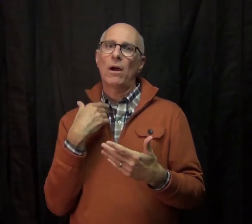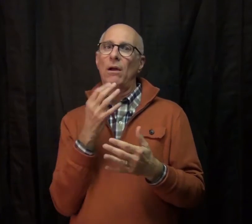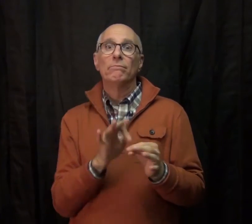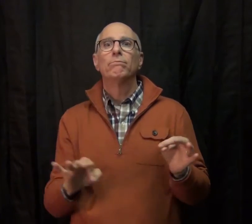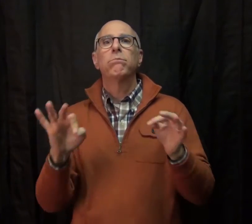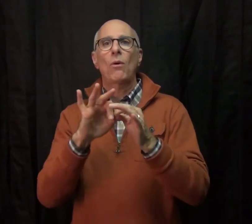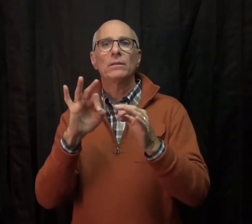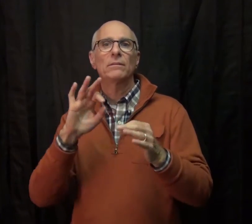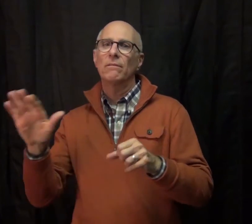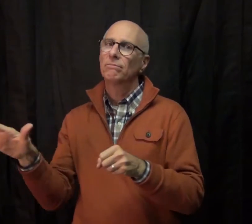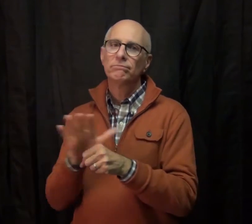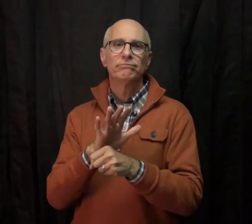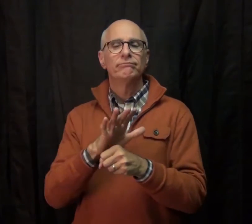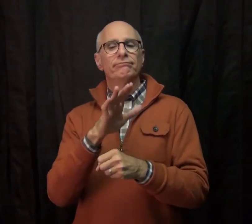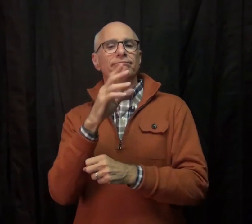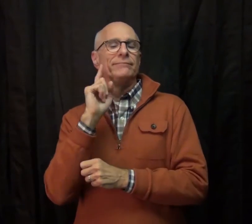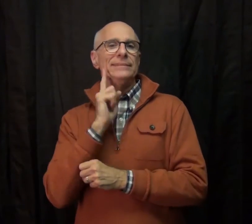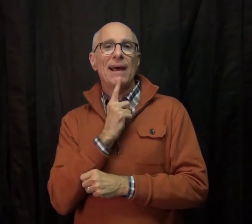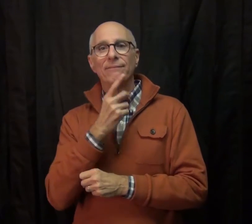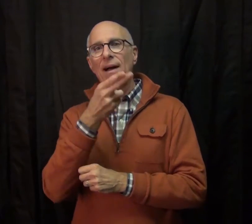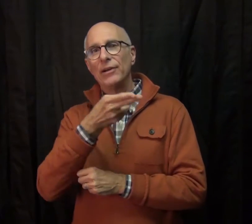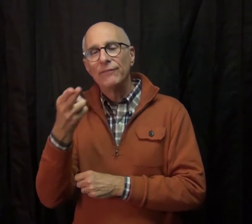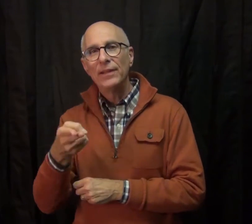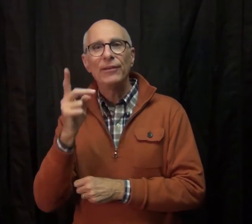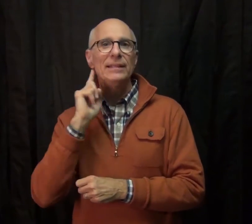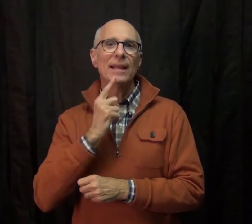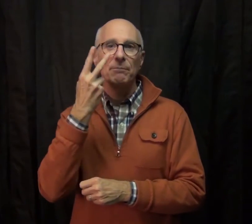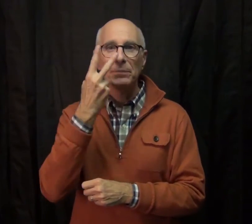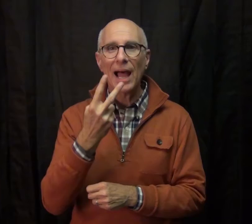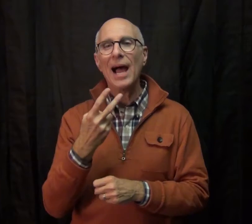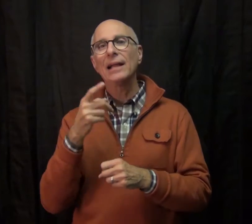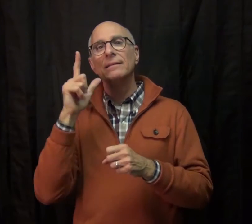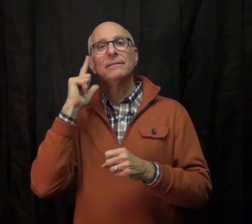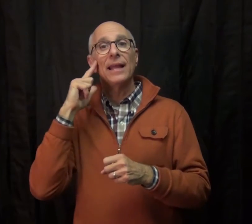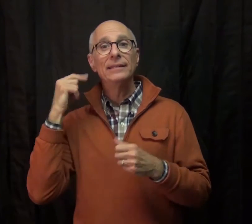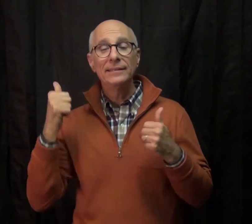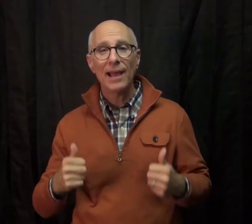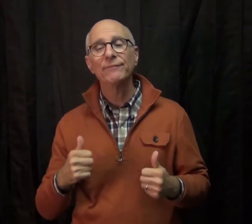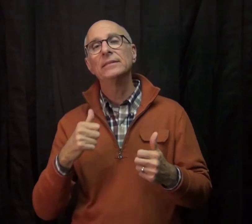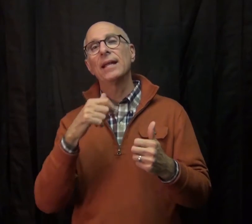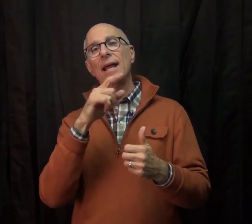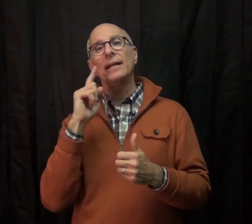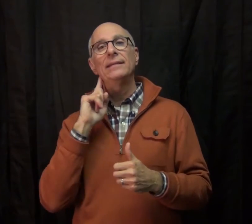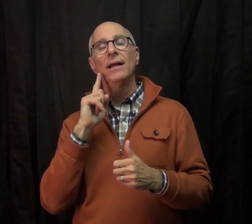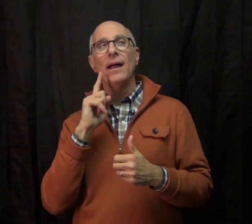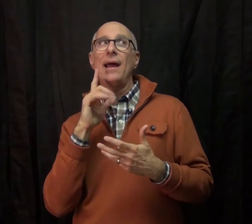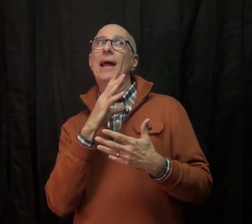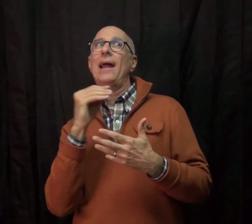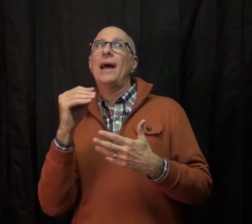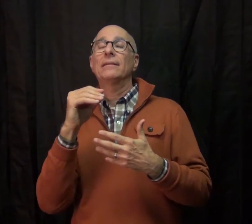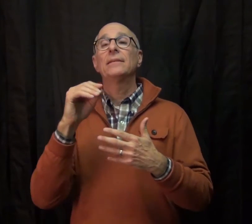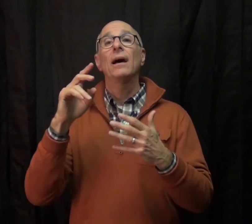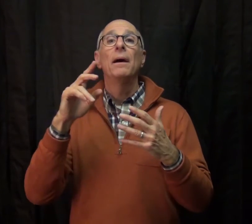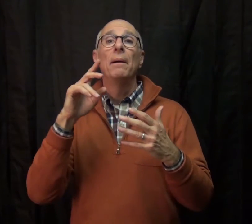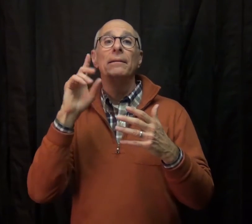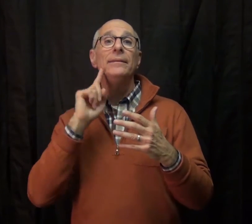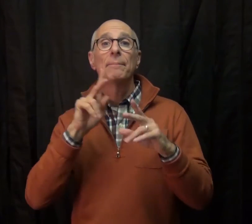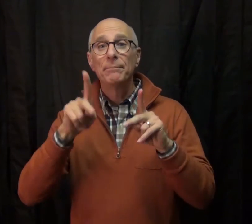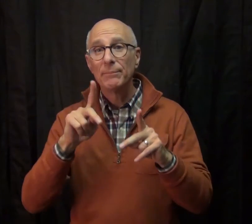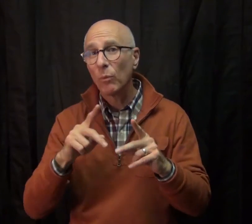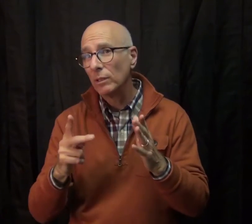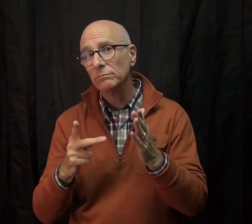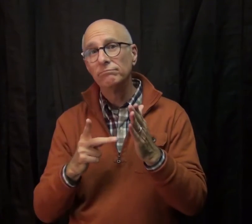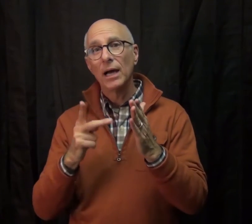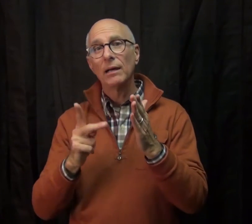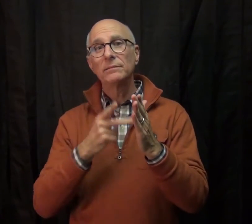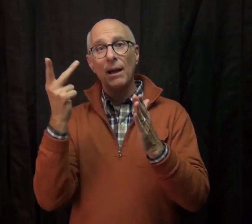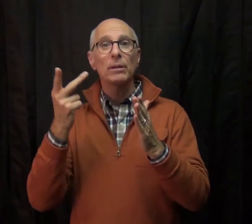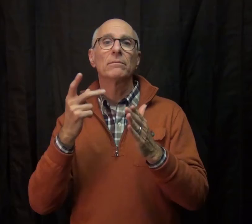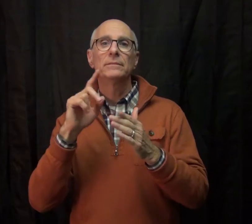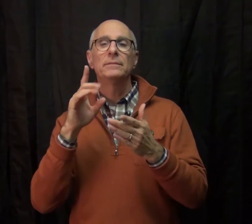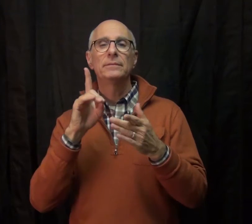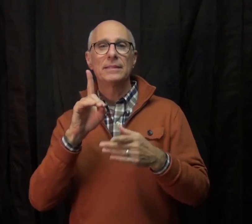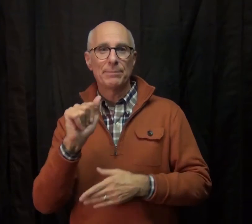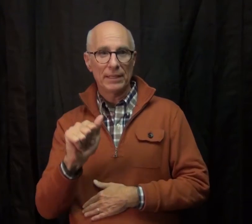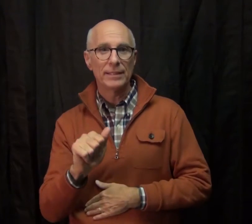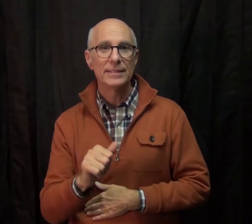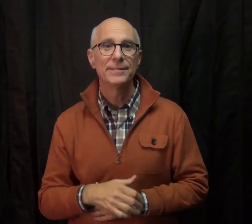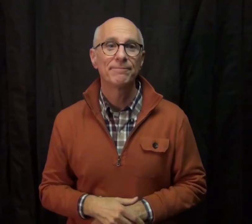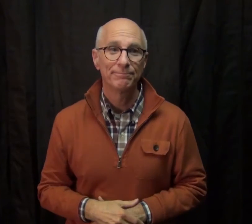which is very important for the Deaf, Hard of Hearing, DeafBlind, Late-Deafened, and Deaf people with additional disabilities.